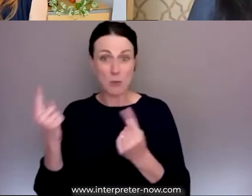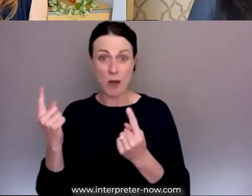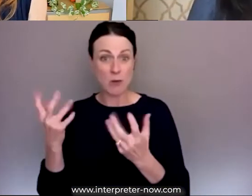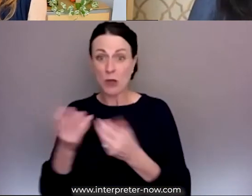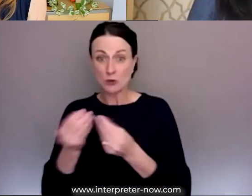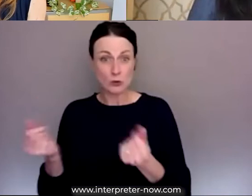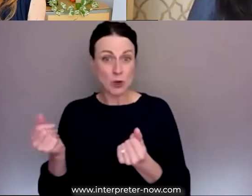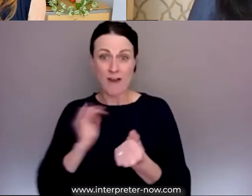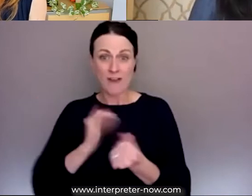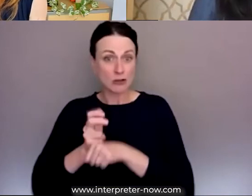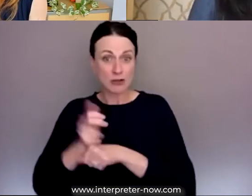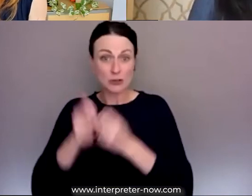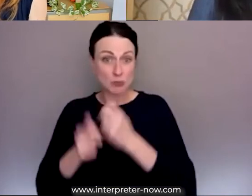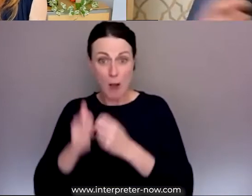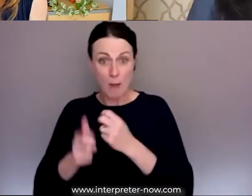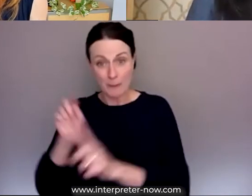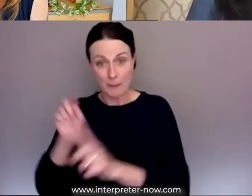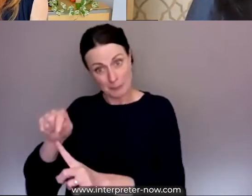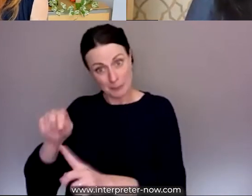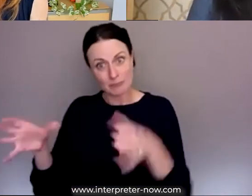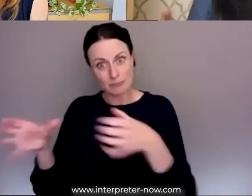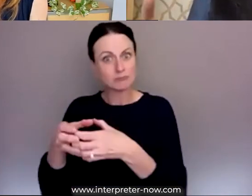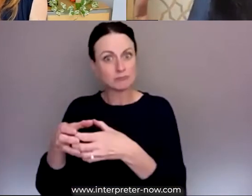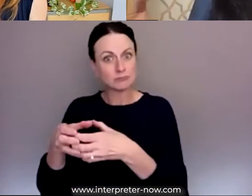some of our toughest problems can come together.